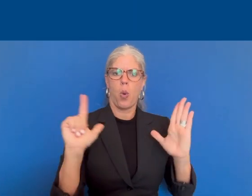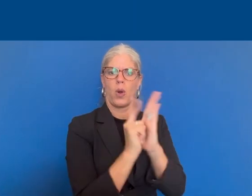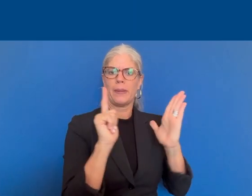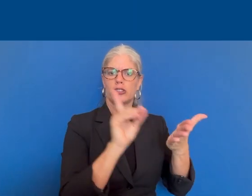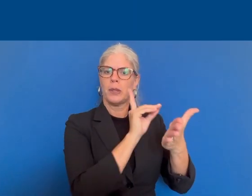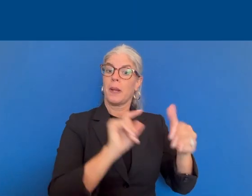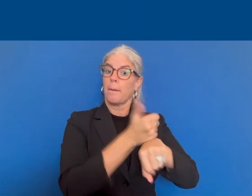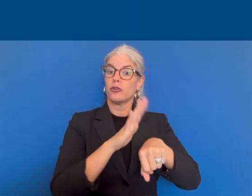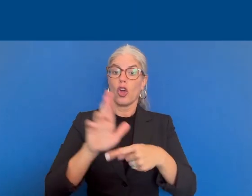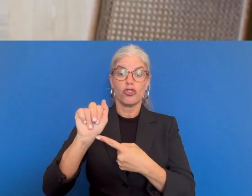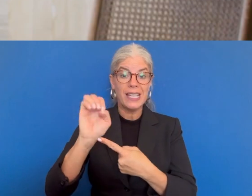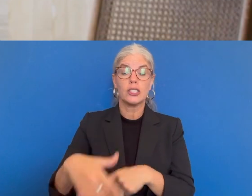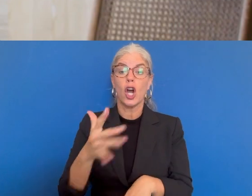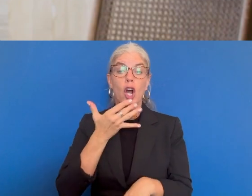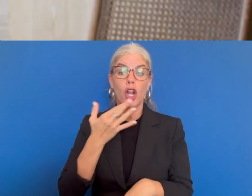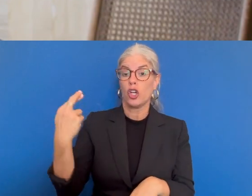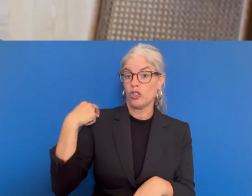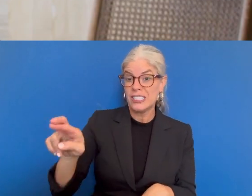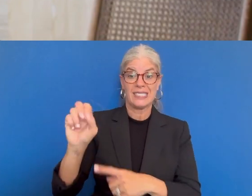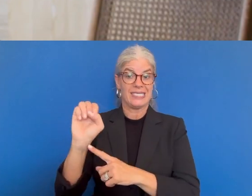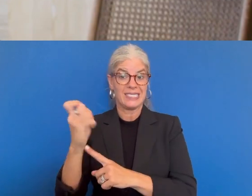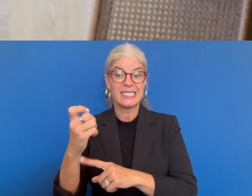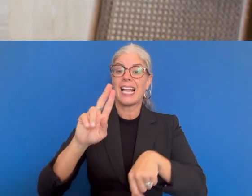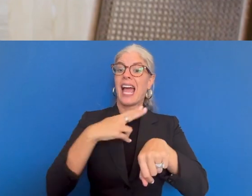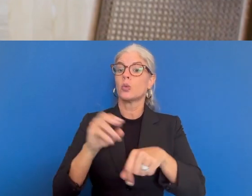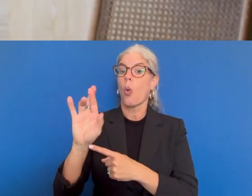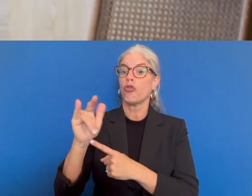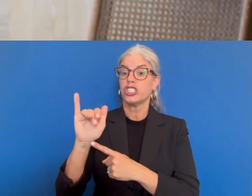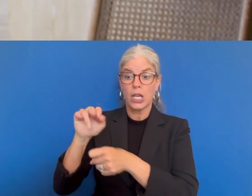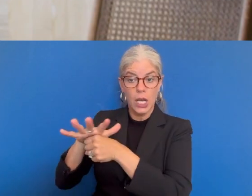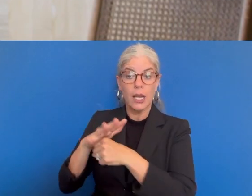based on race, color, religion, sex, or national origin.